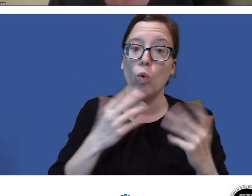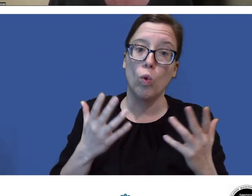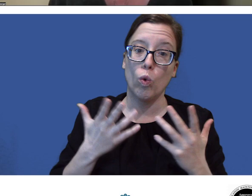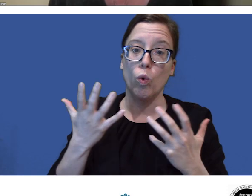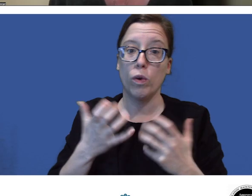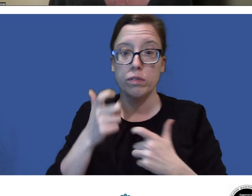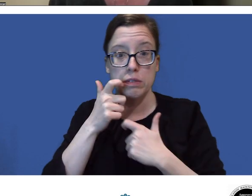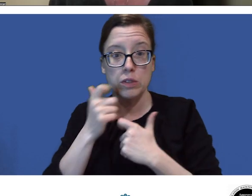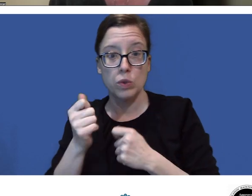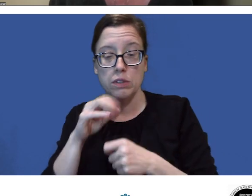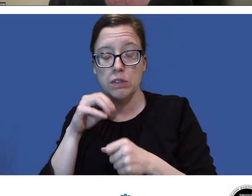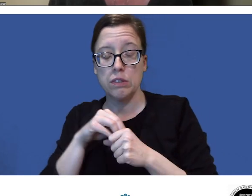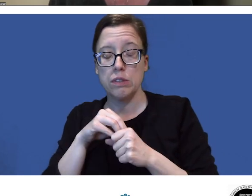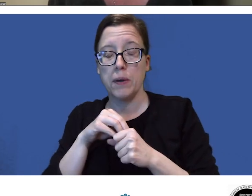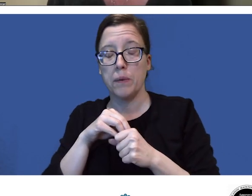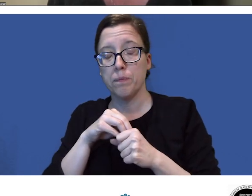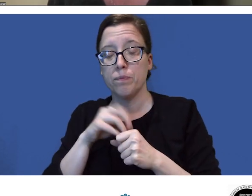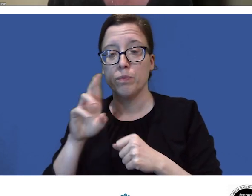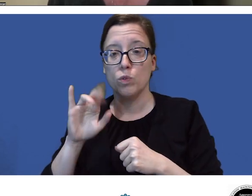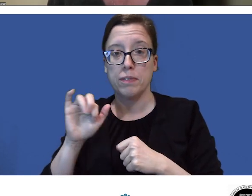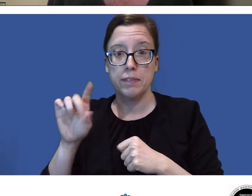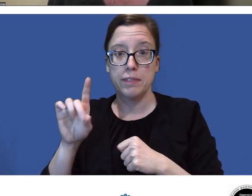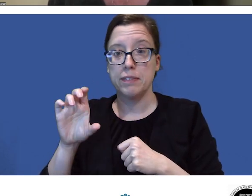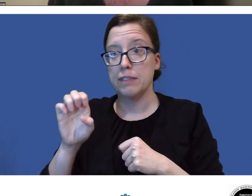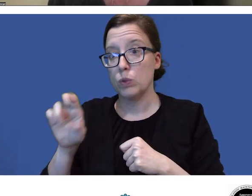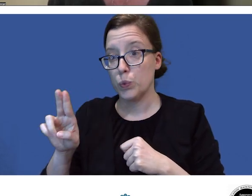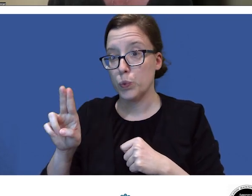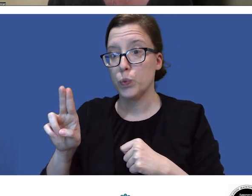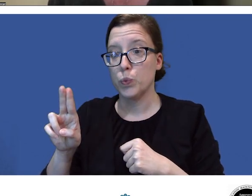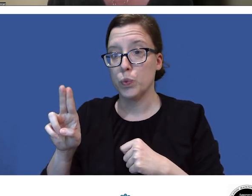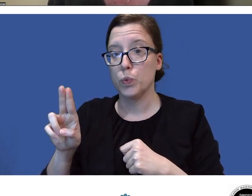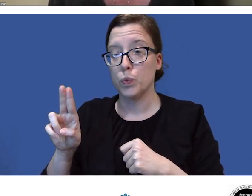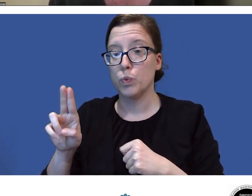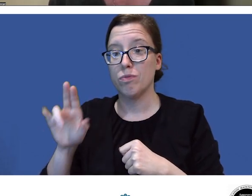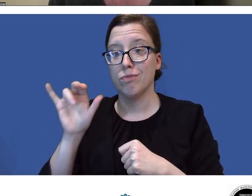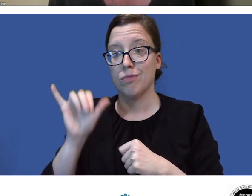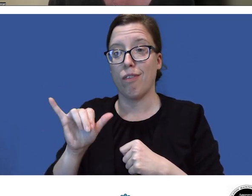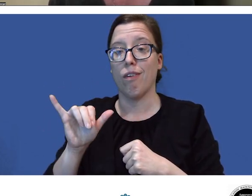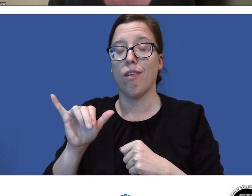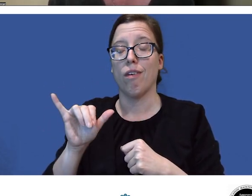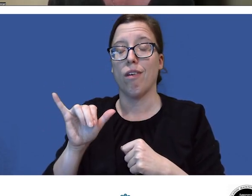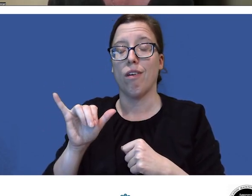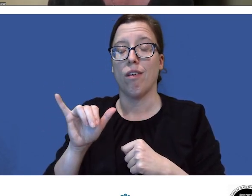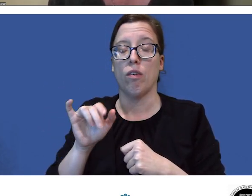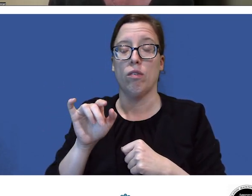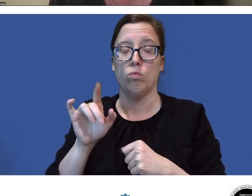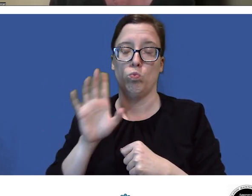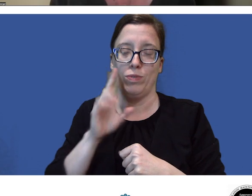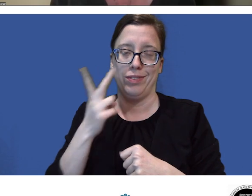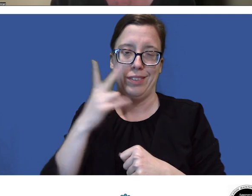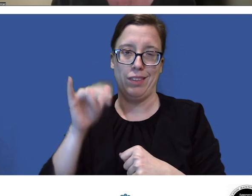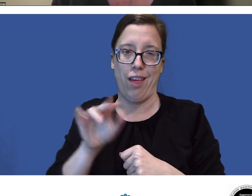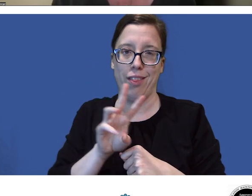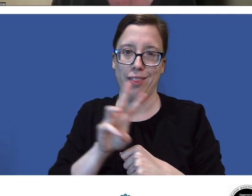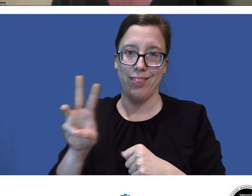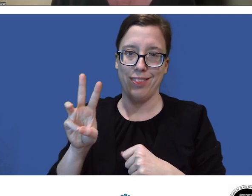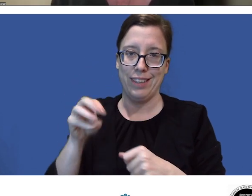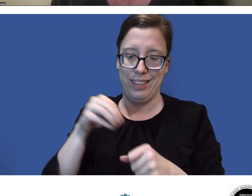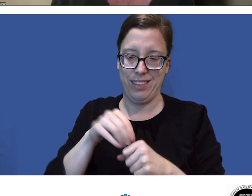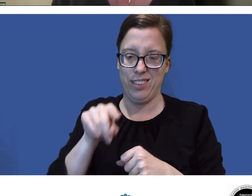or you're interested in RID CEUs, that is where you are going to find those links.